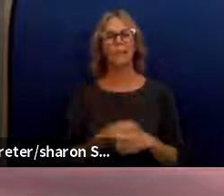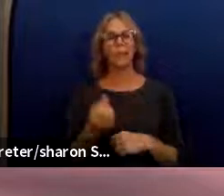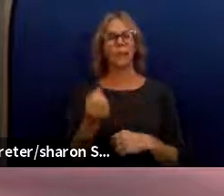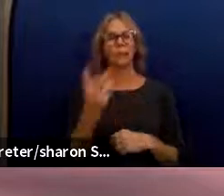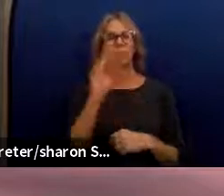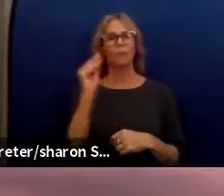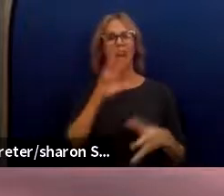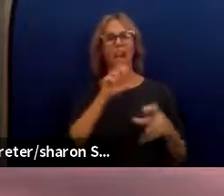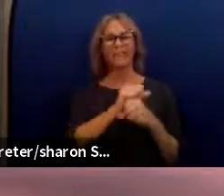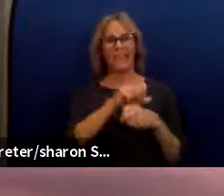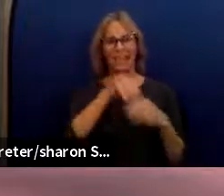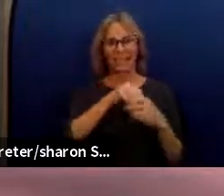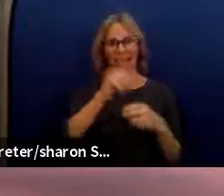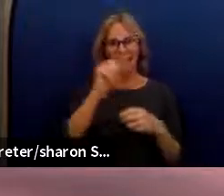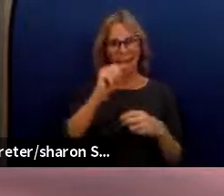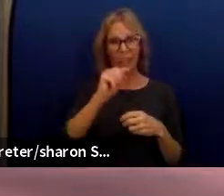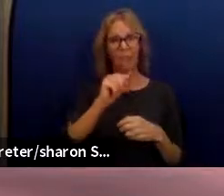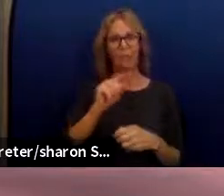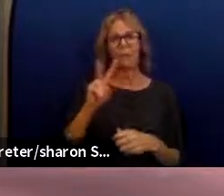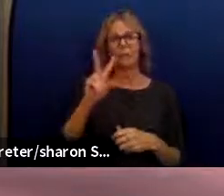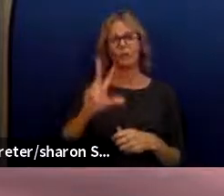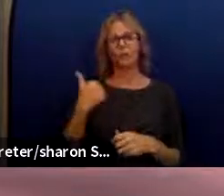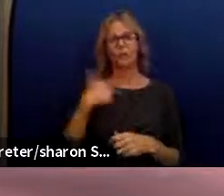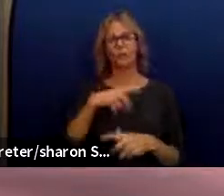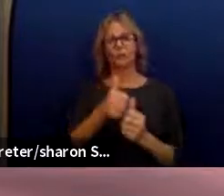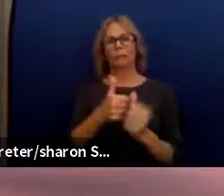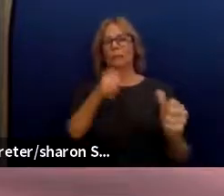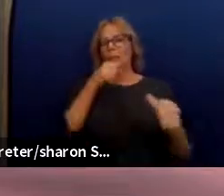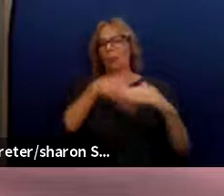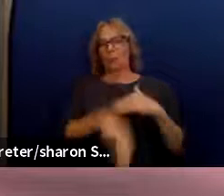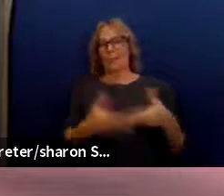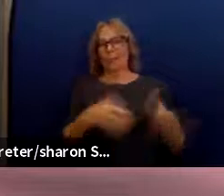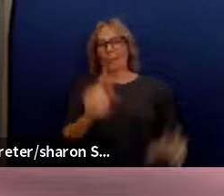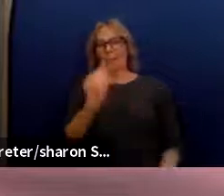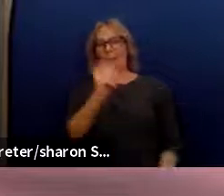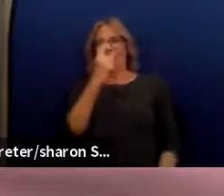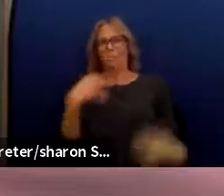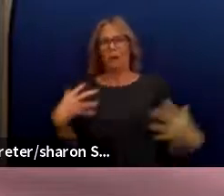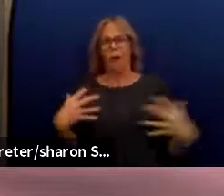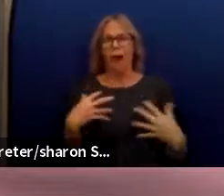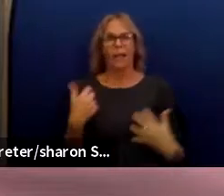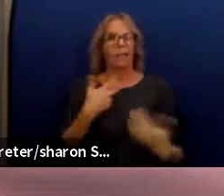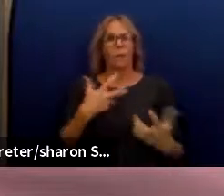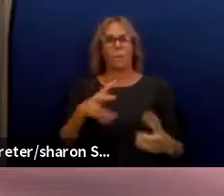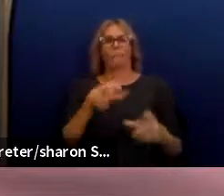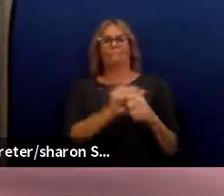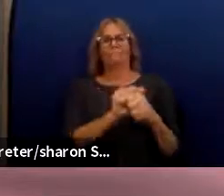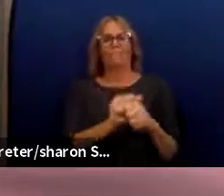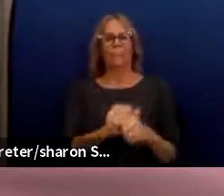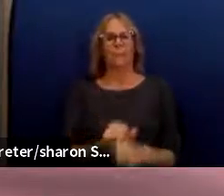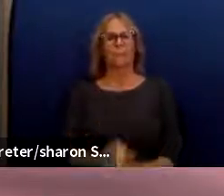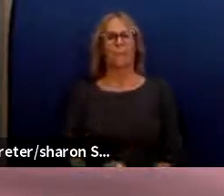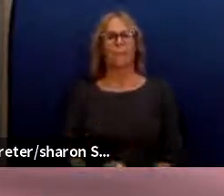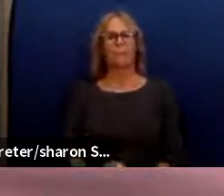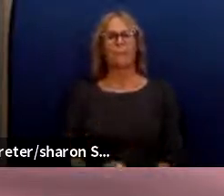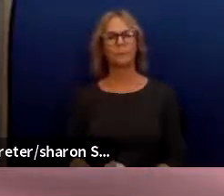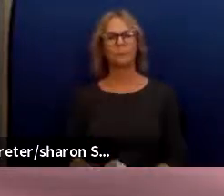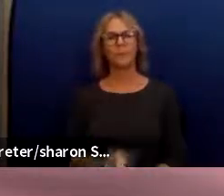two thirds of us avoid public restrooms entirely, because we're so scared of being attacked. And about one third of us actually